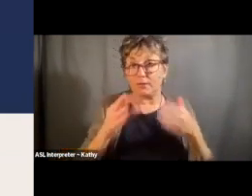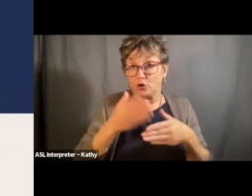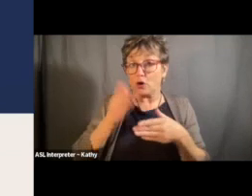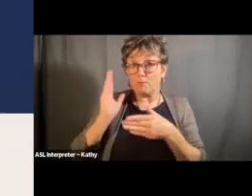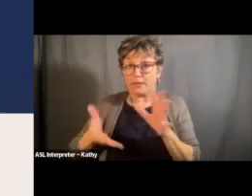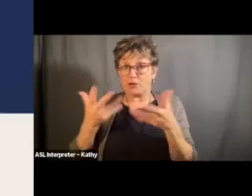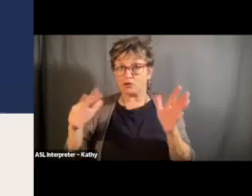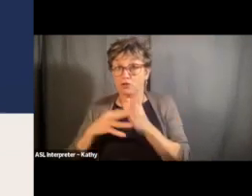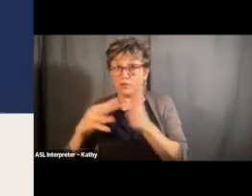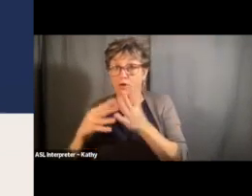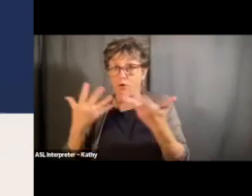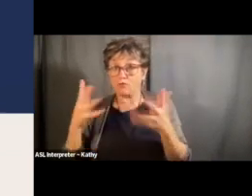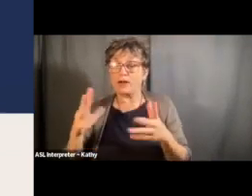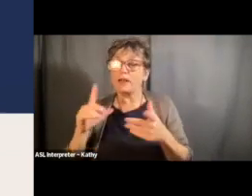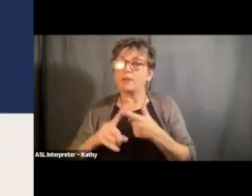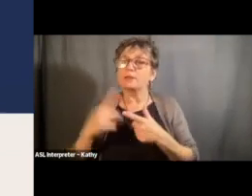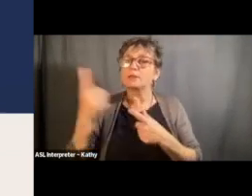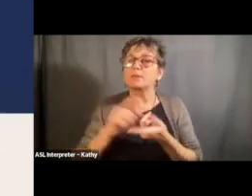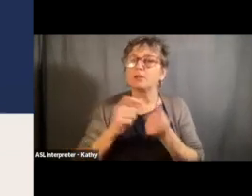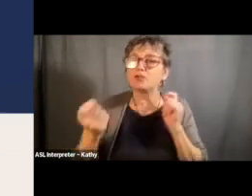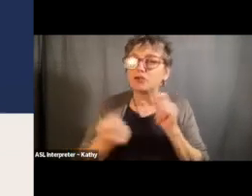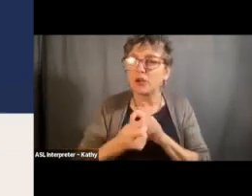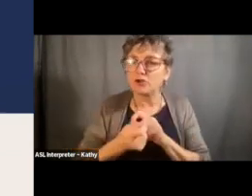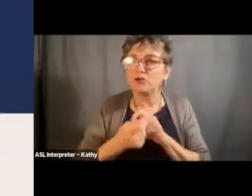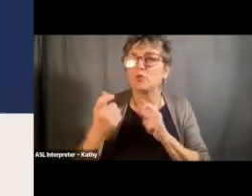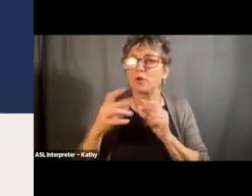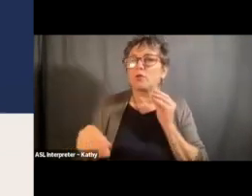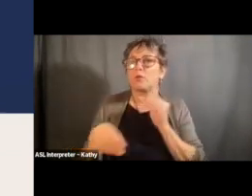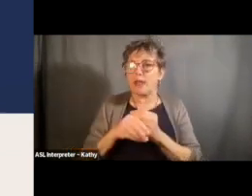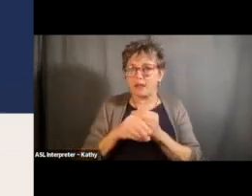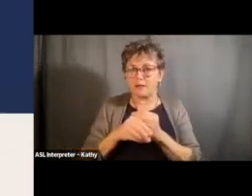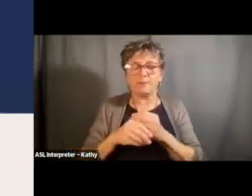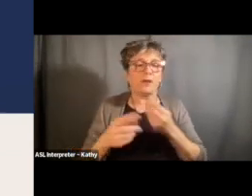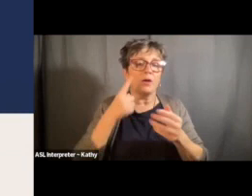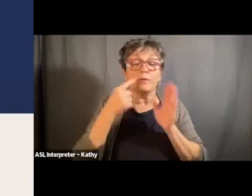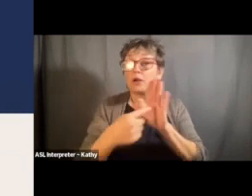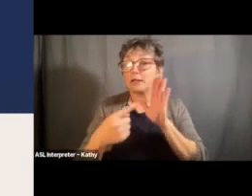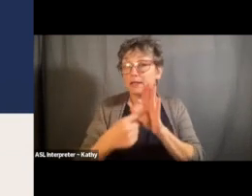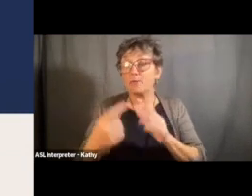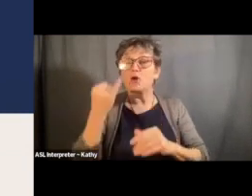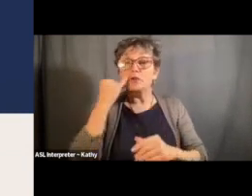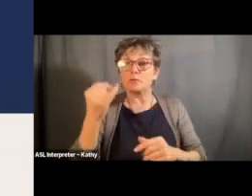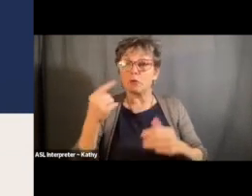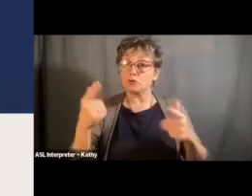cardiac issues and you develop cardiac issues a year from now you would go back to the question